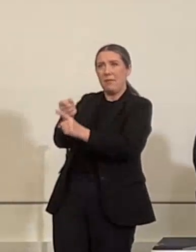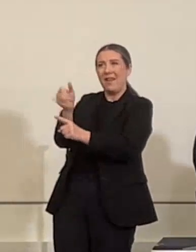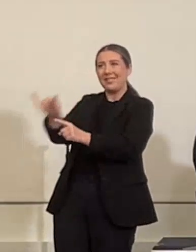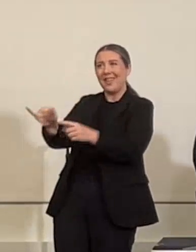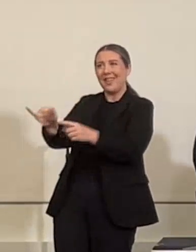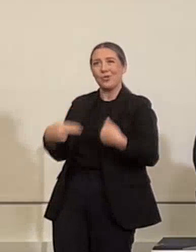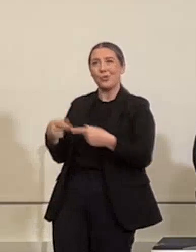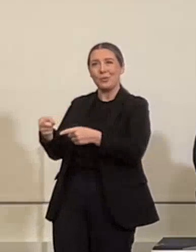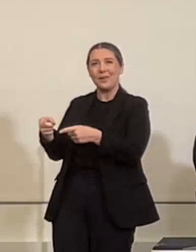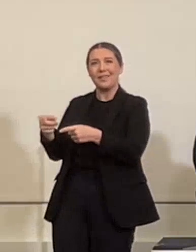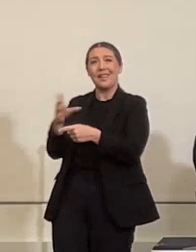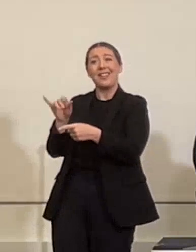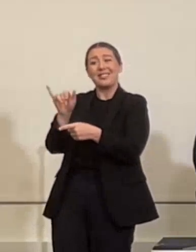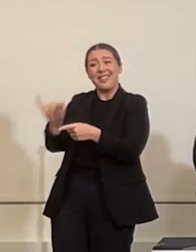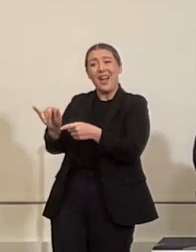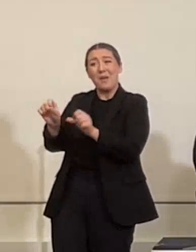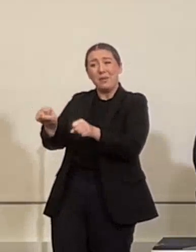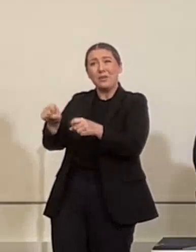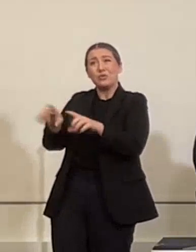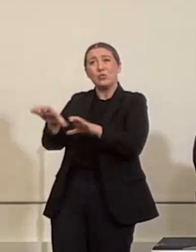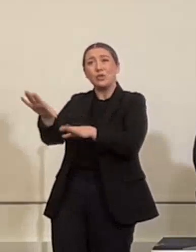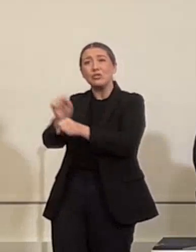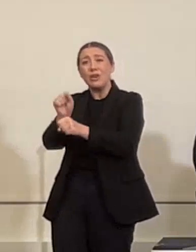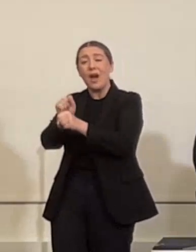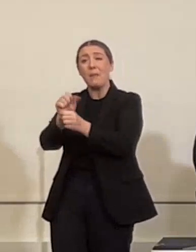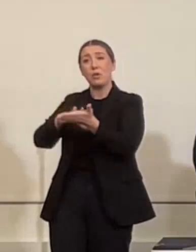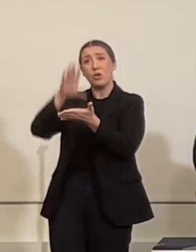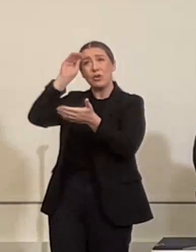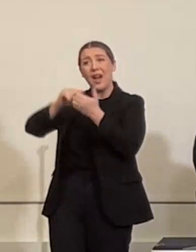her ability to do her job and learn how to do her job better.